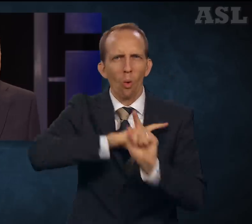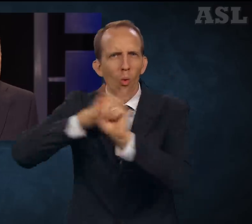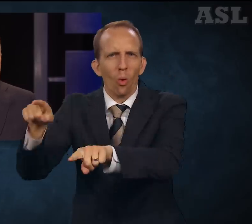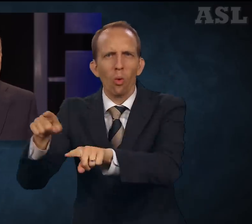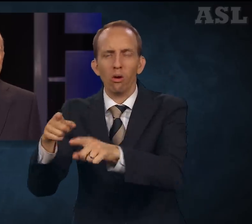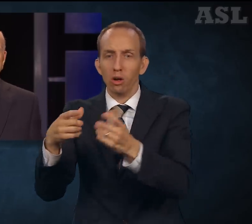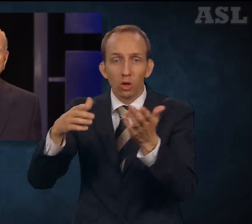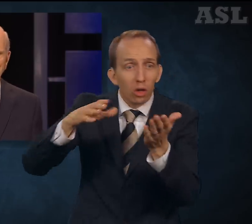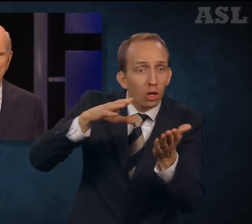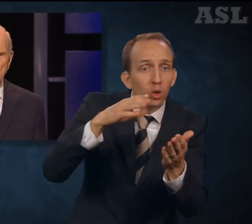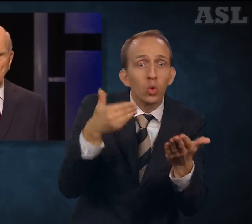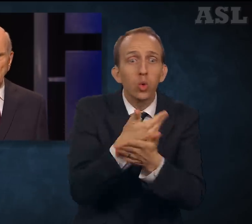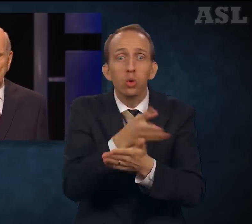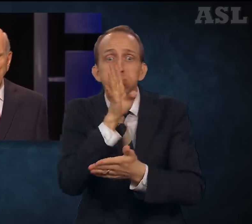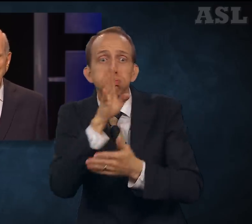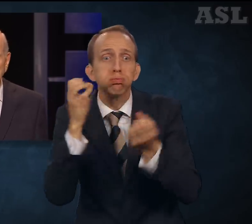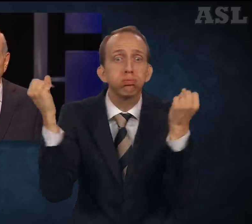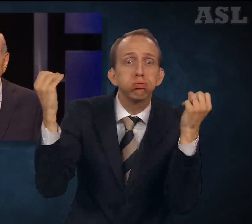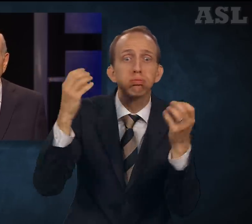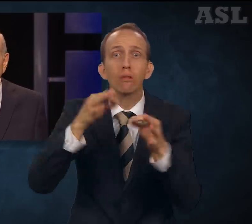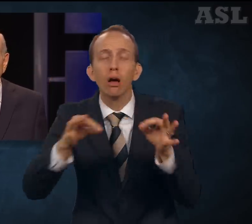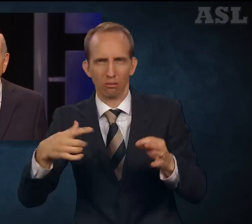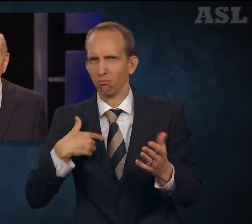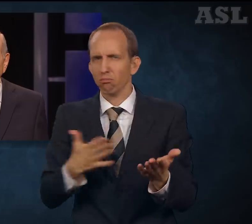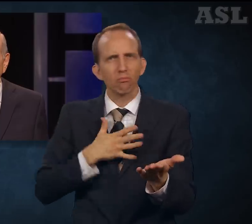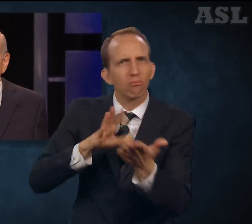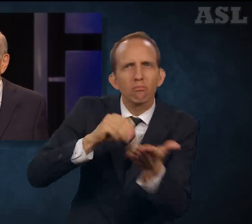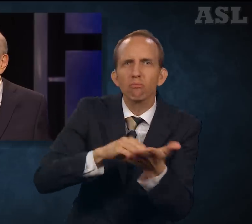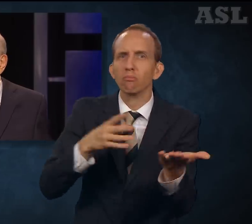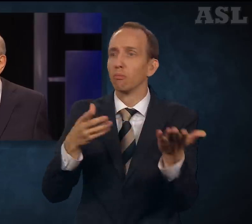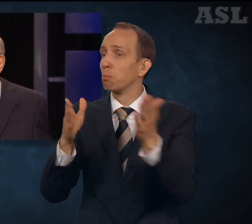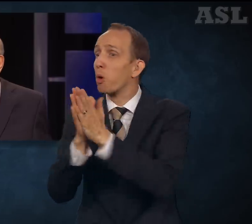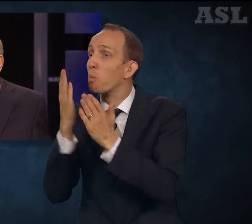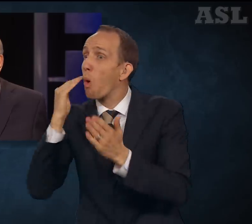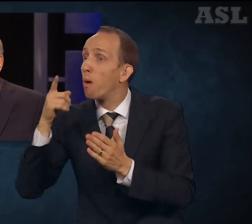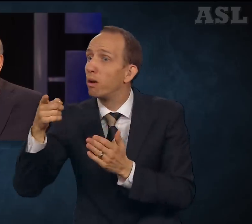LEARN A NEW LANGUAGE; MEET